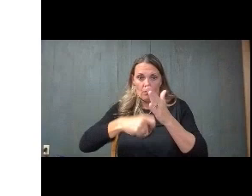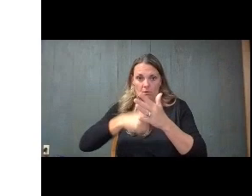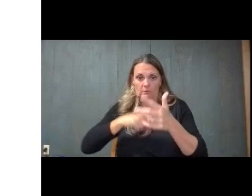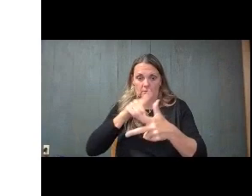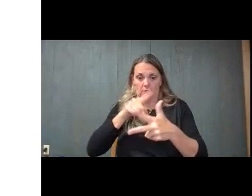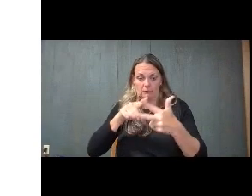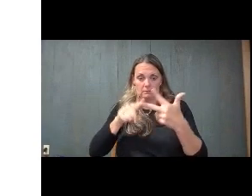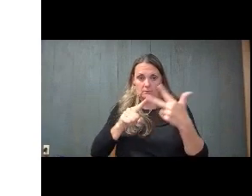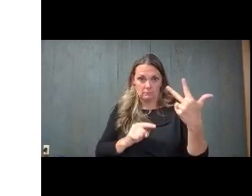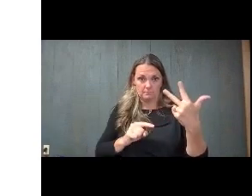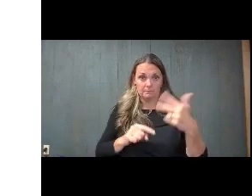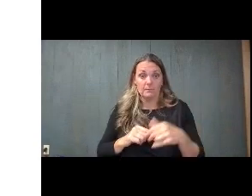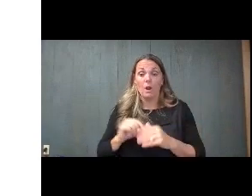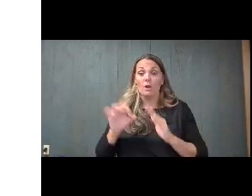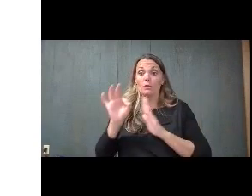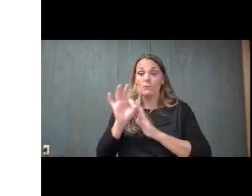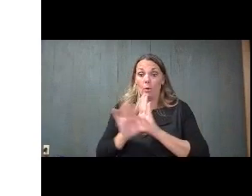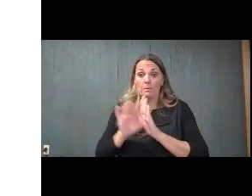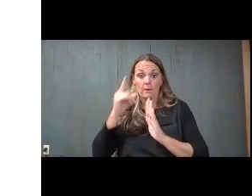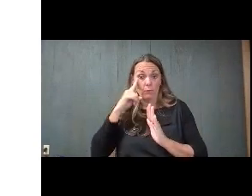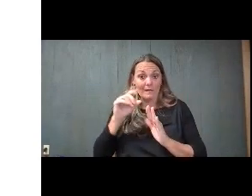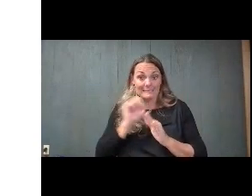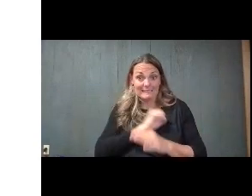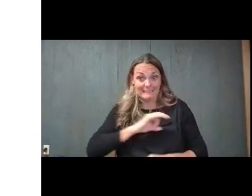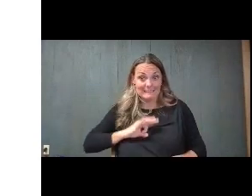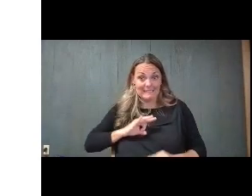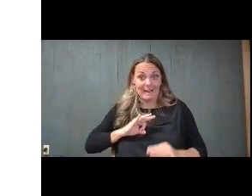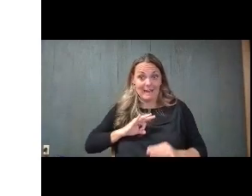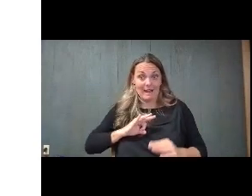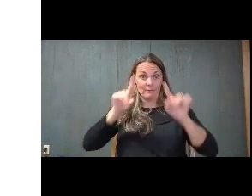The formulas for staffing, which is table one in the RF